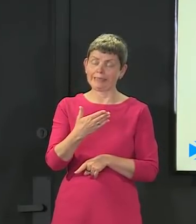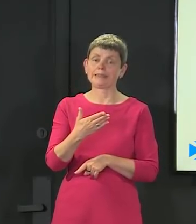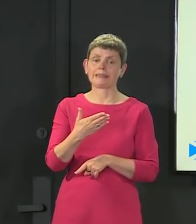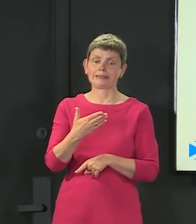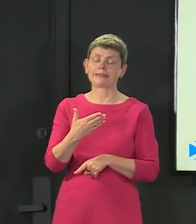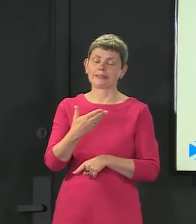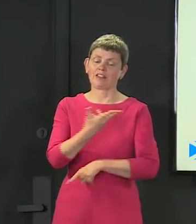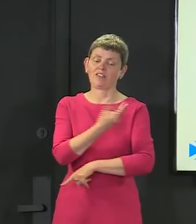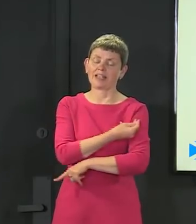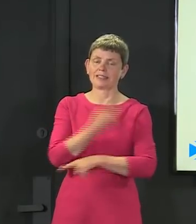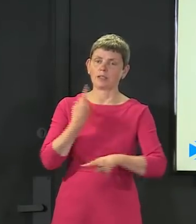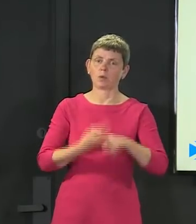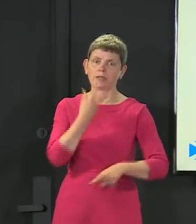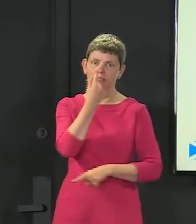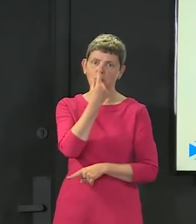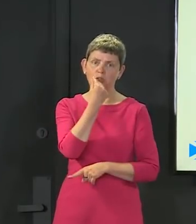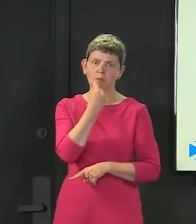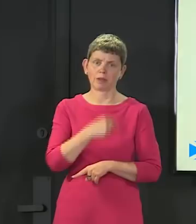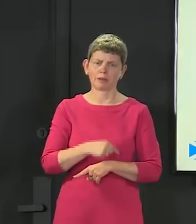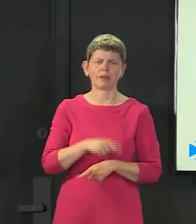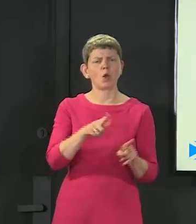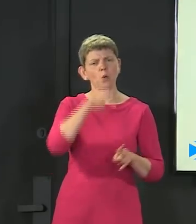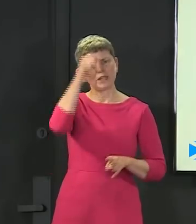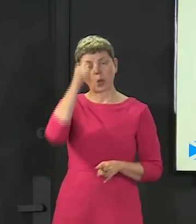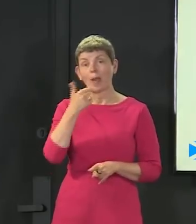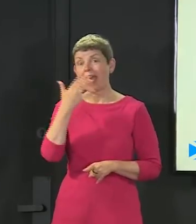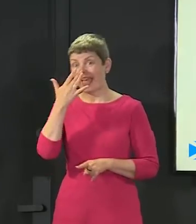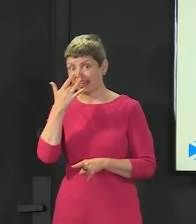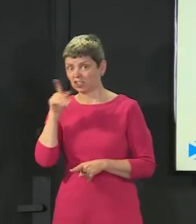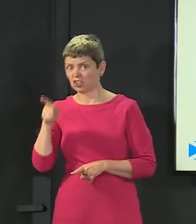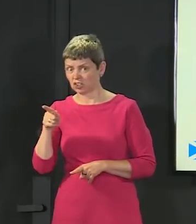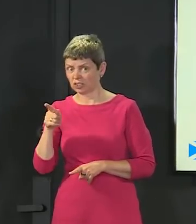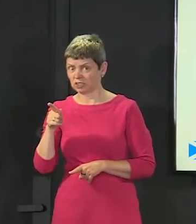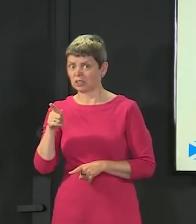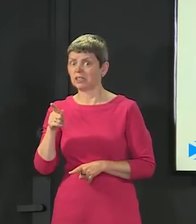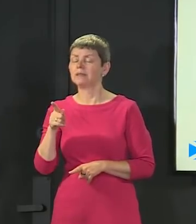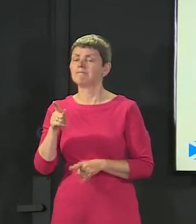because we know that as well as age being the most defining characteristic of risk these are